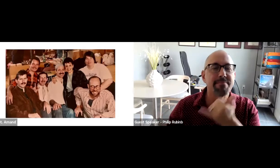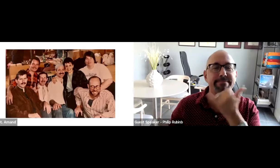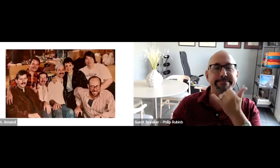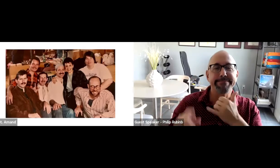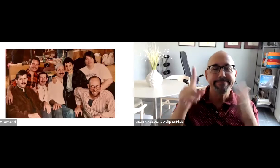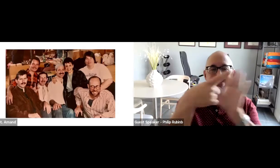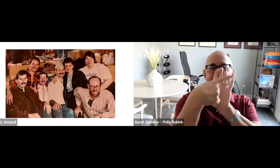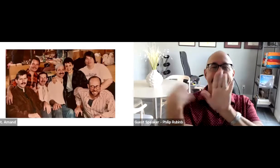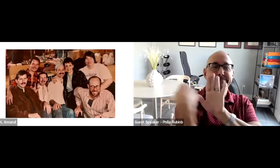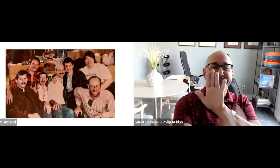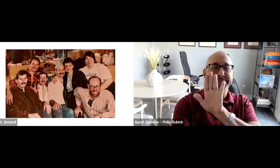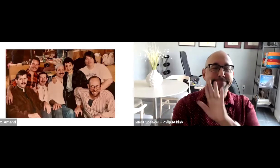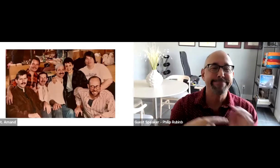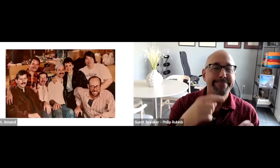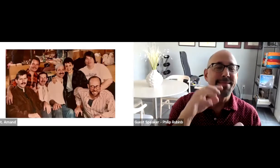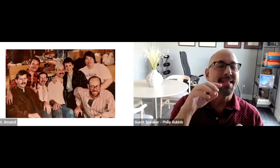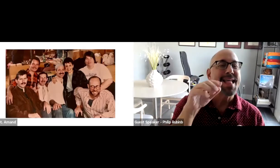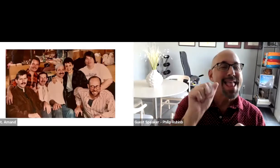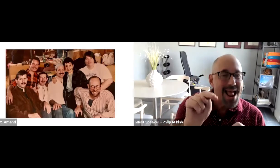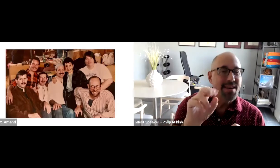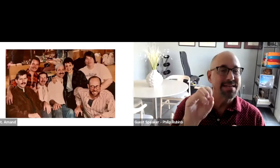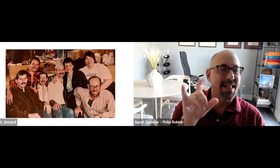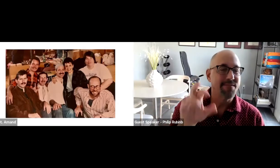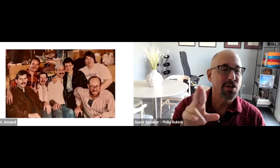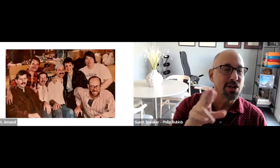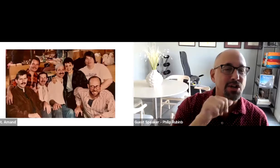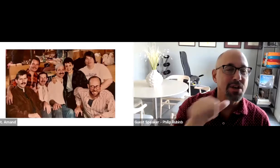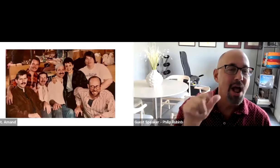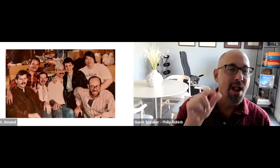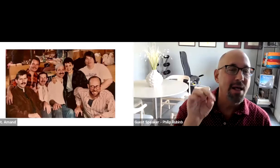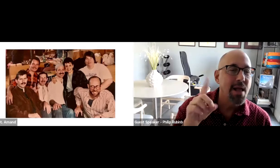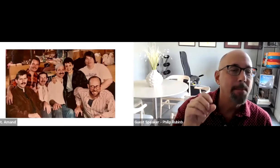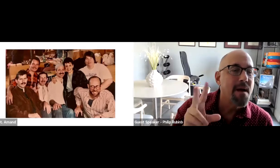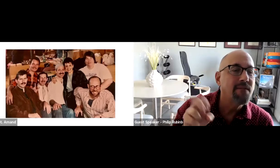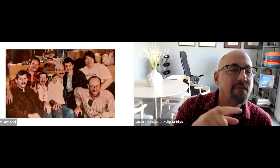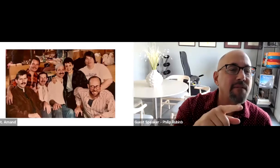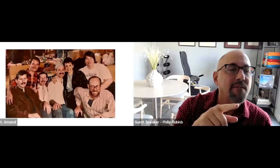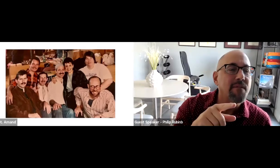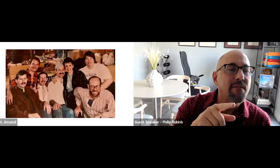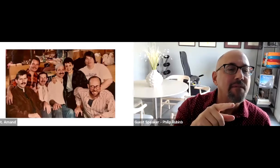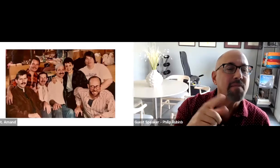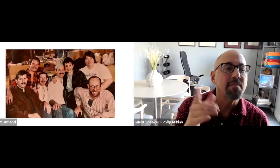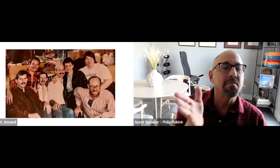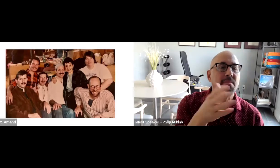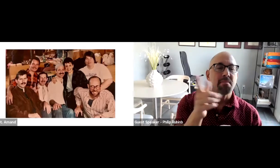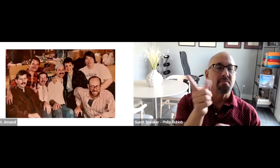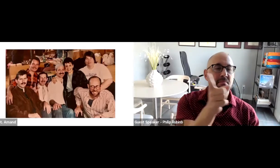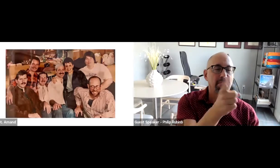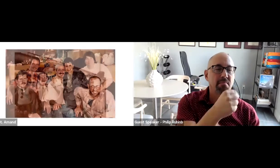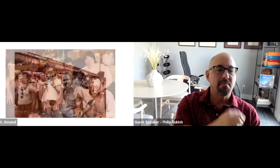Ugh! Sorry. That was my mistake. Heh heh heh! My fault. That is Ann Silver, not Linda Bove.